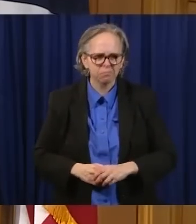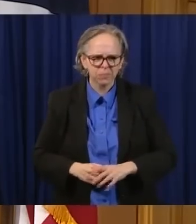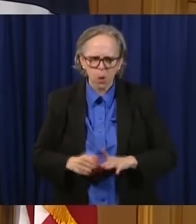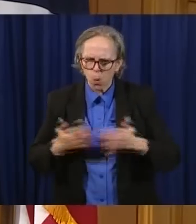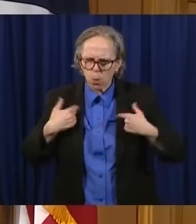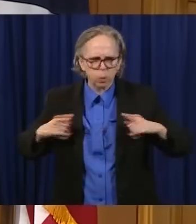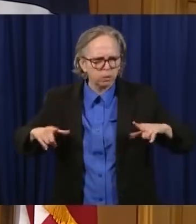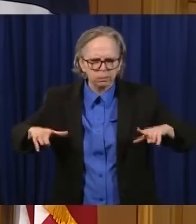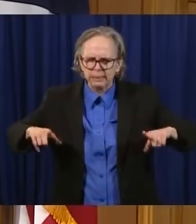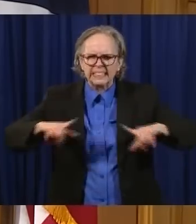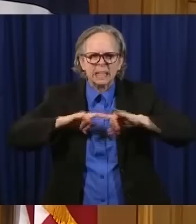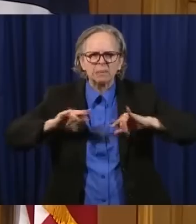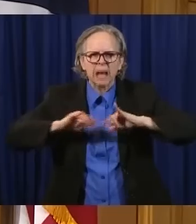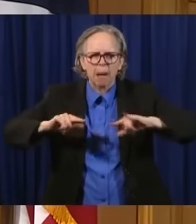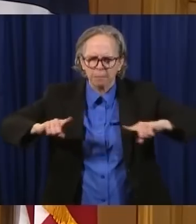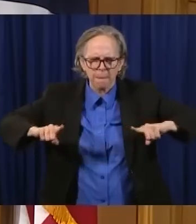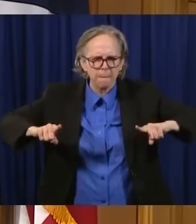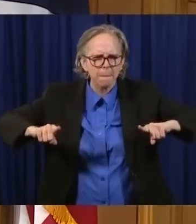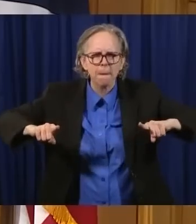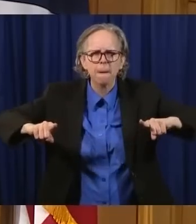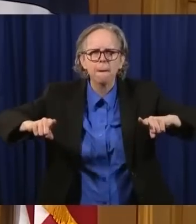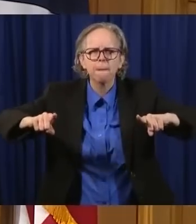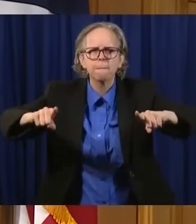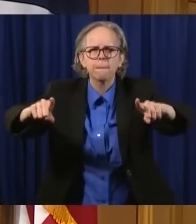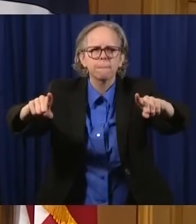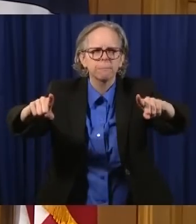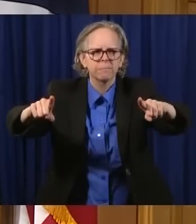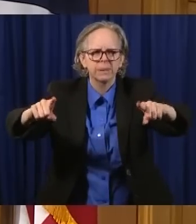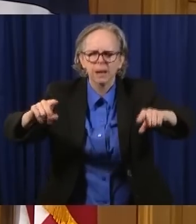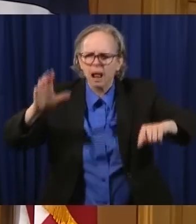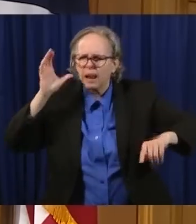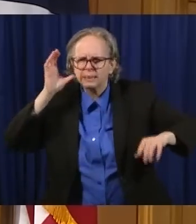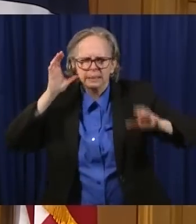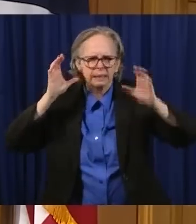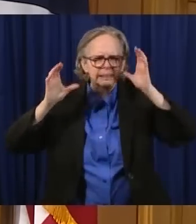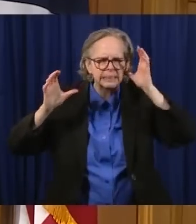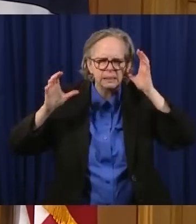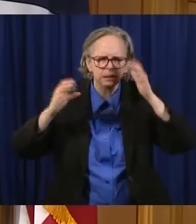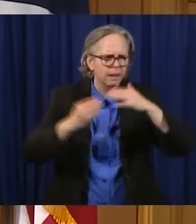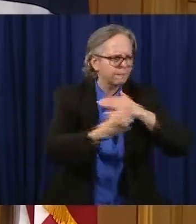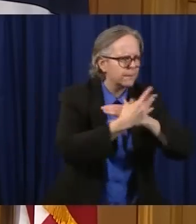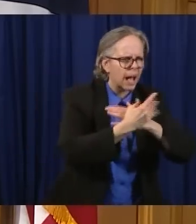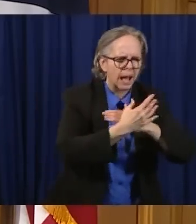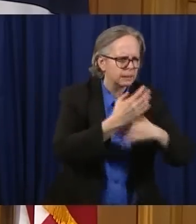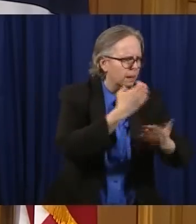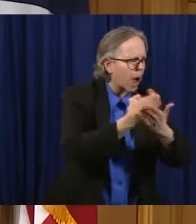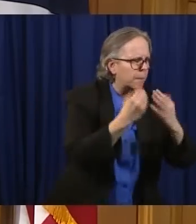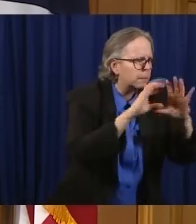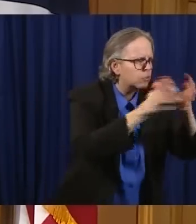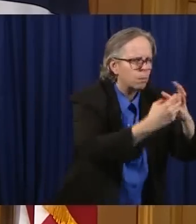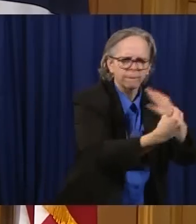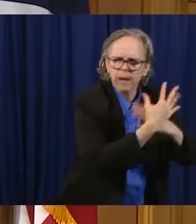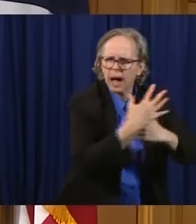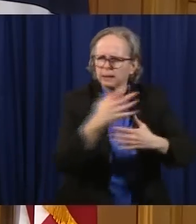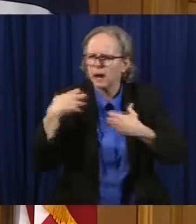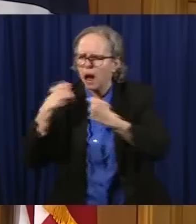THAT'S WHAT I WILL DO, THAT'S WHAT DR. ACTON WILL DO AND